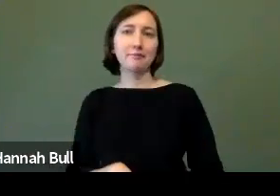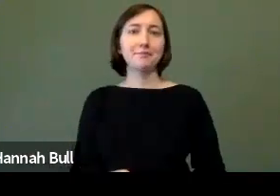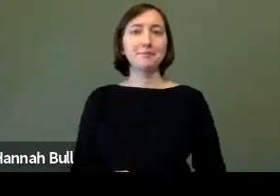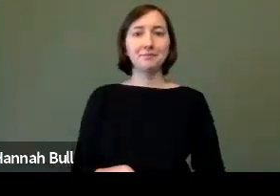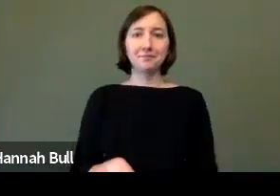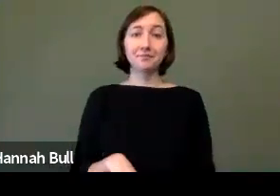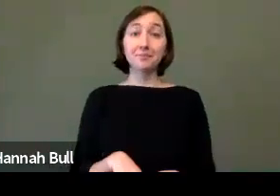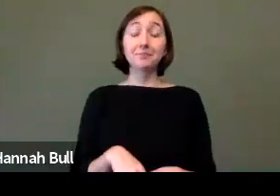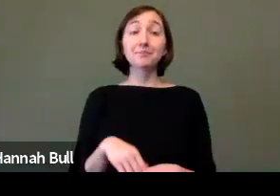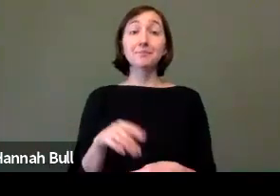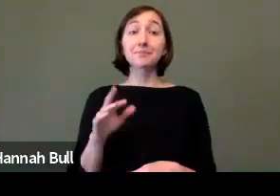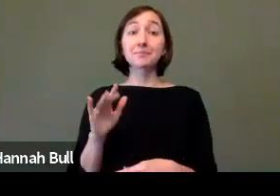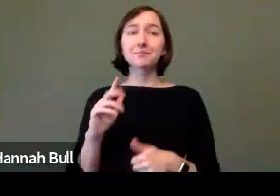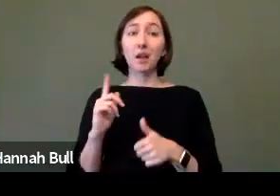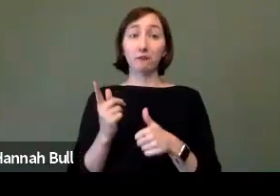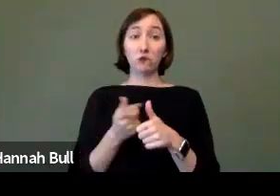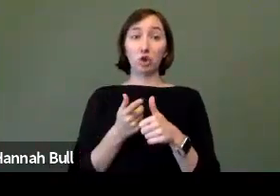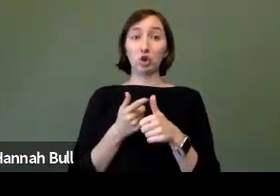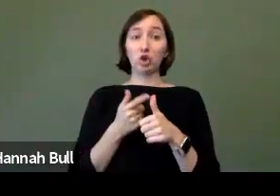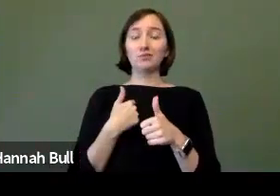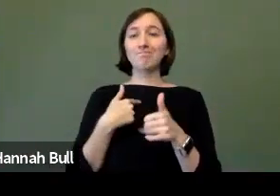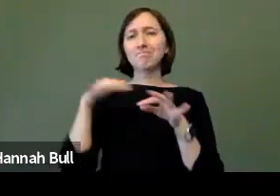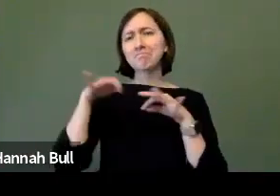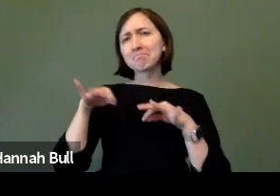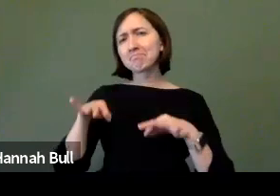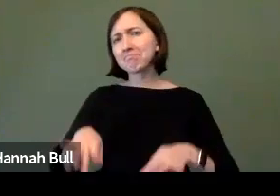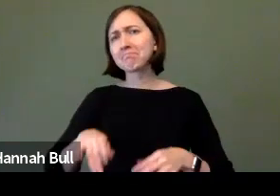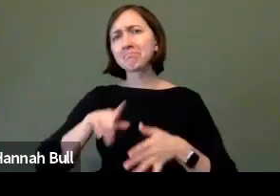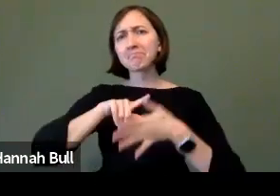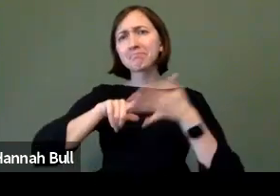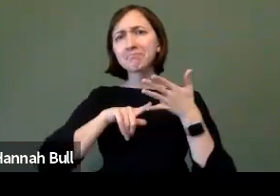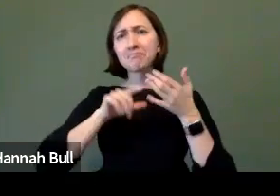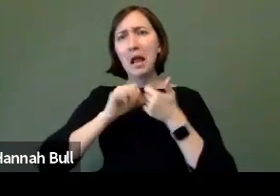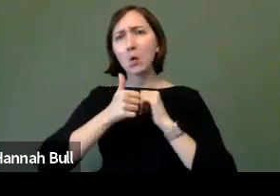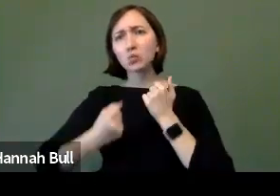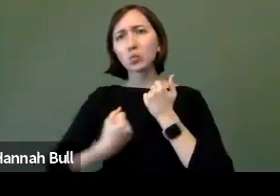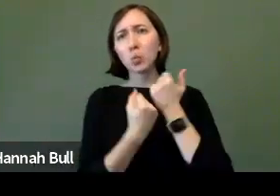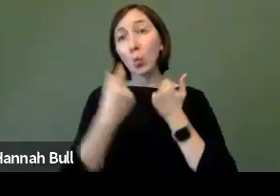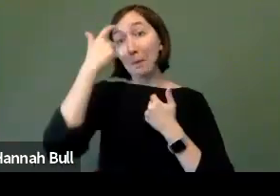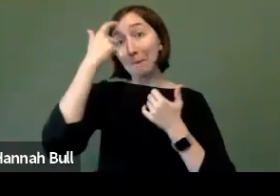First, I want to talk about tools to support mental health. This information comes from the Mayo Clinic.